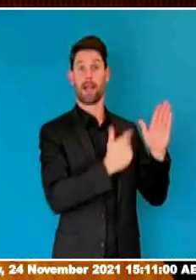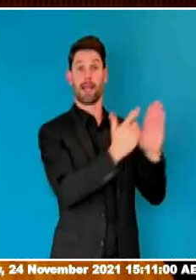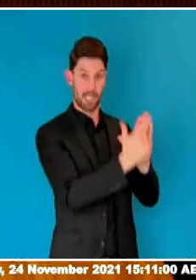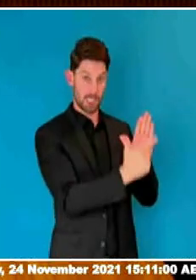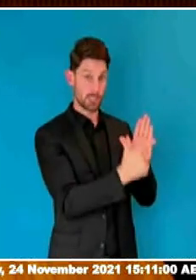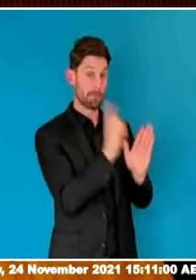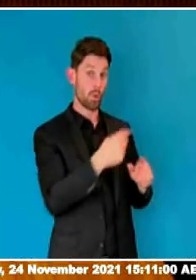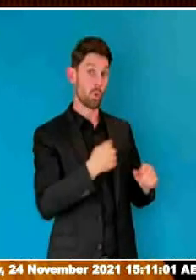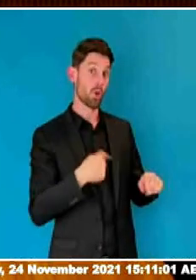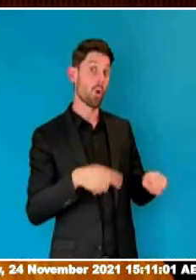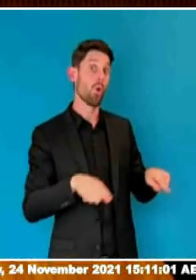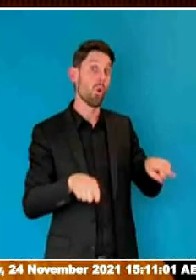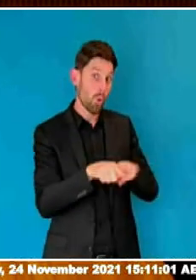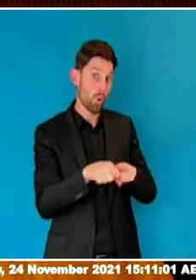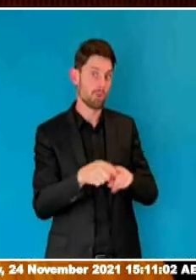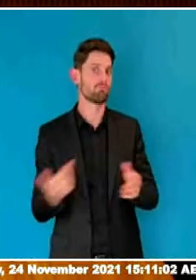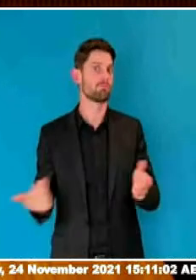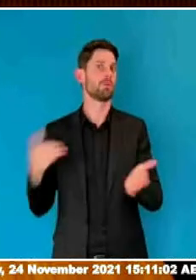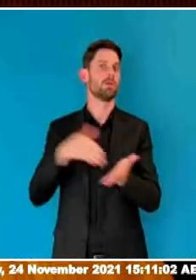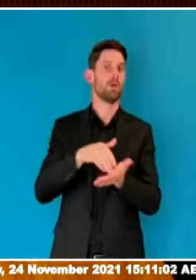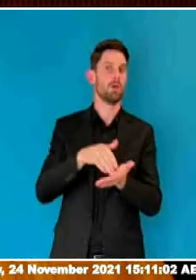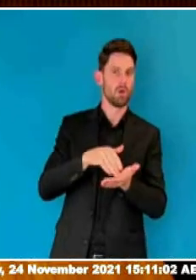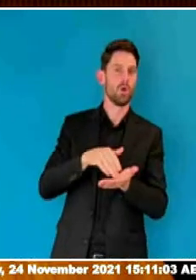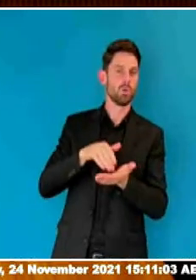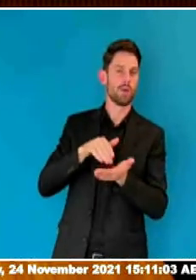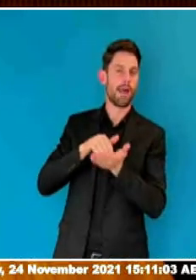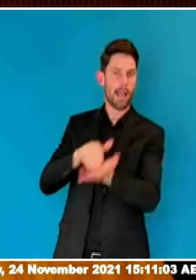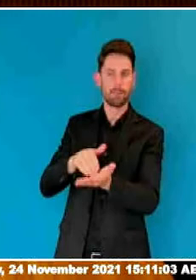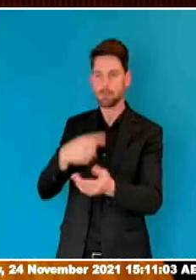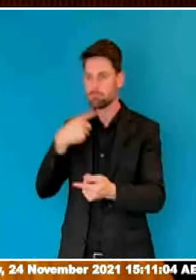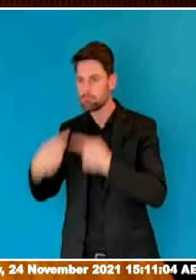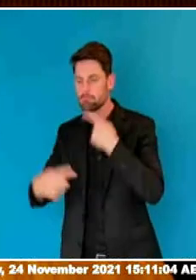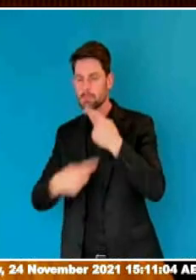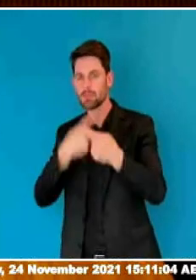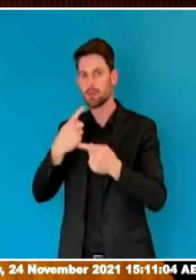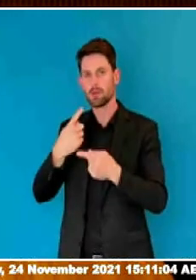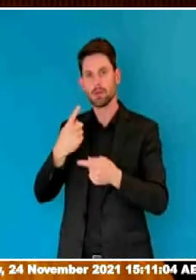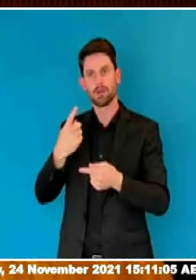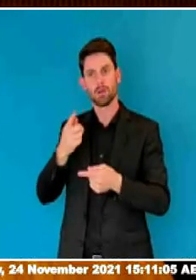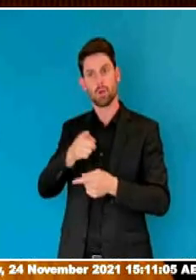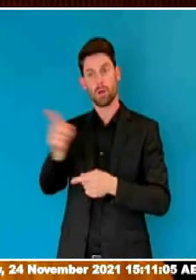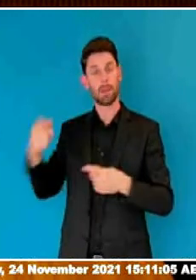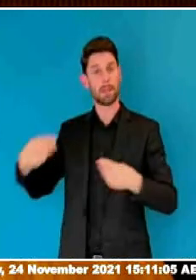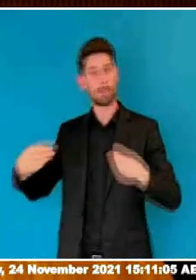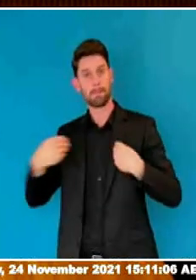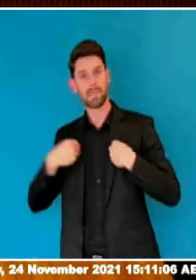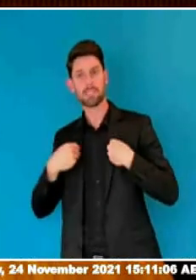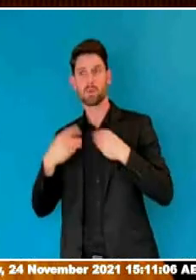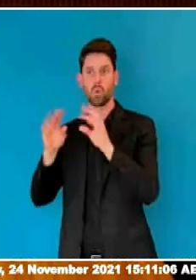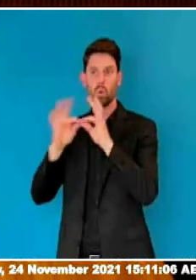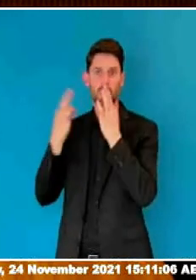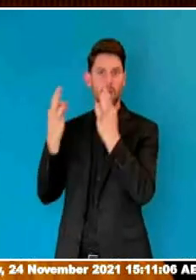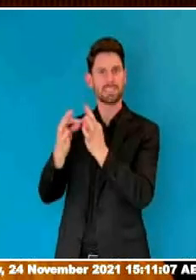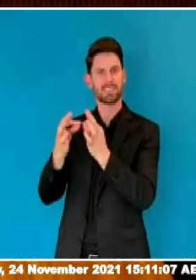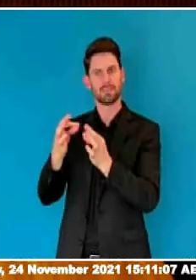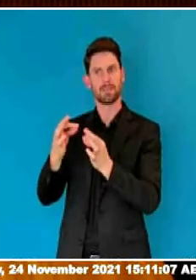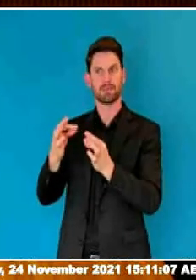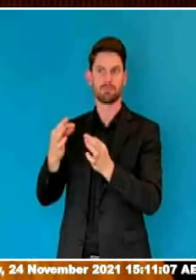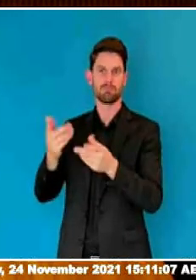helping educate employers and workplaces more broadly of the benefits of returning